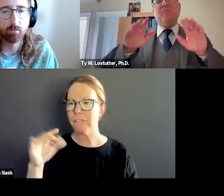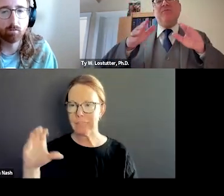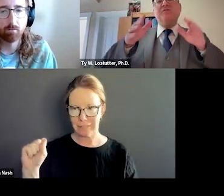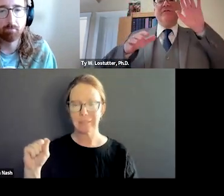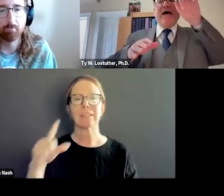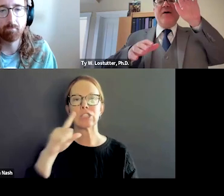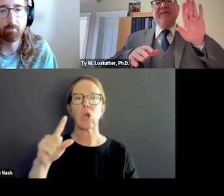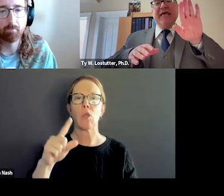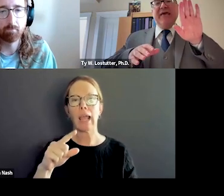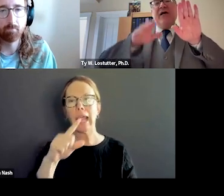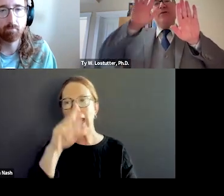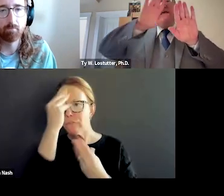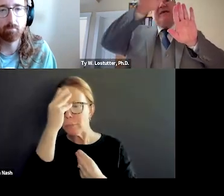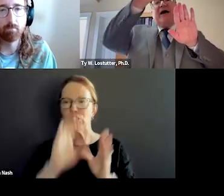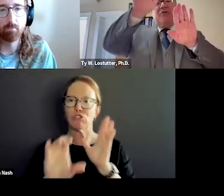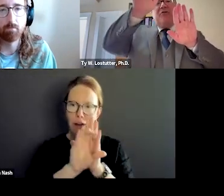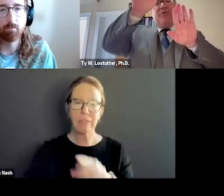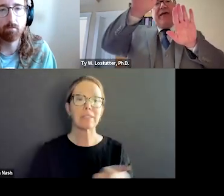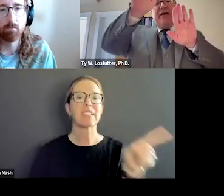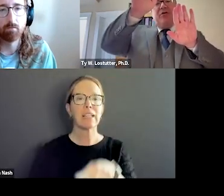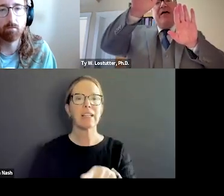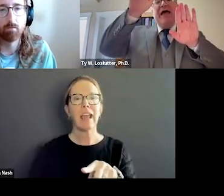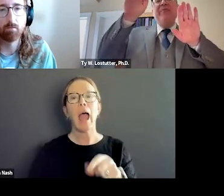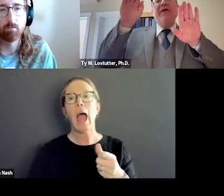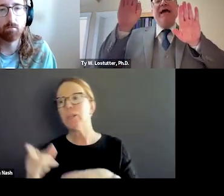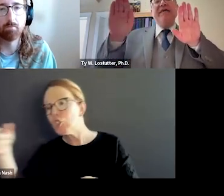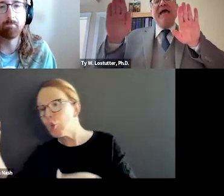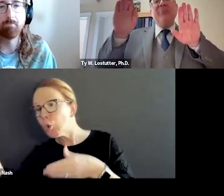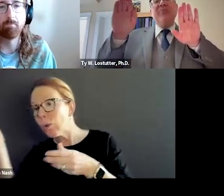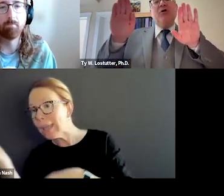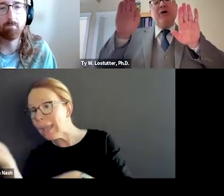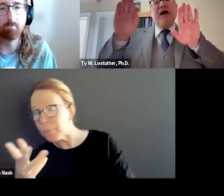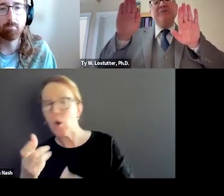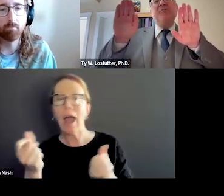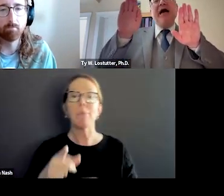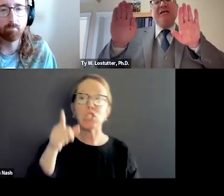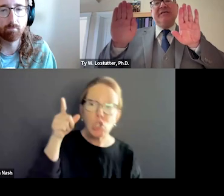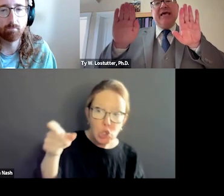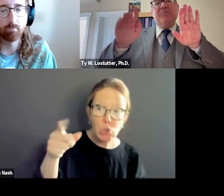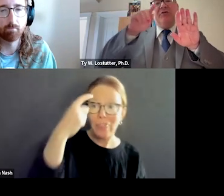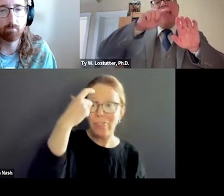where people told us how much they gamble, how much they think other people gamble. And then we actually had the normal how much people actually gambled